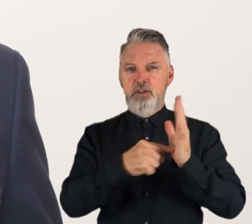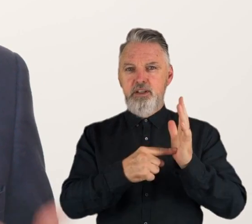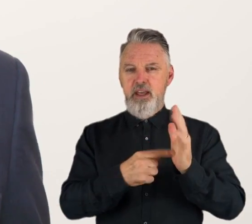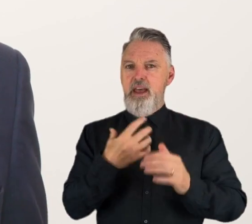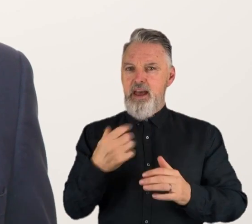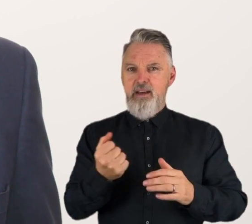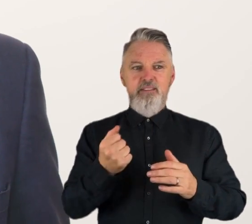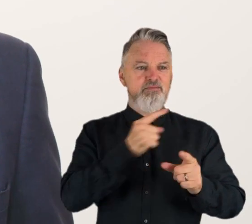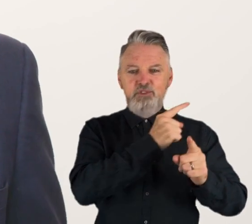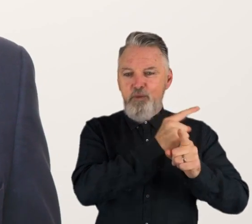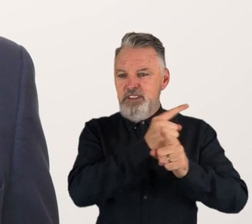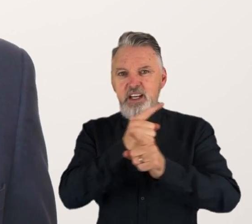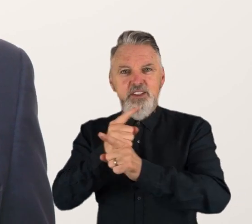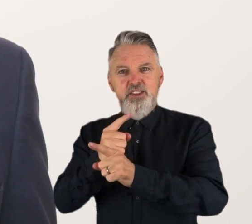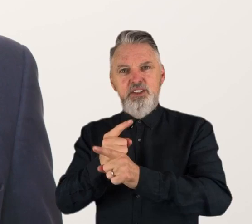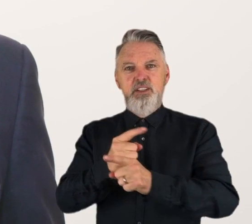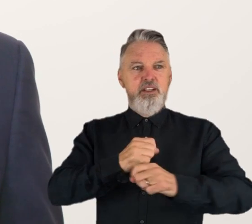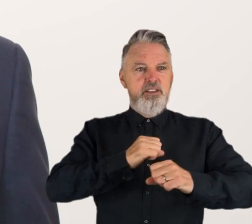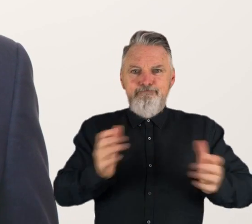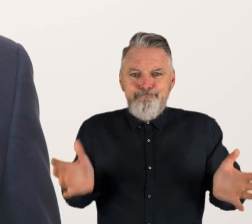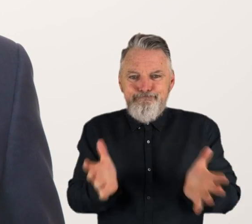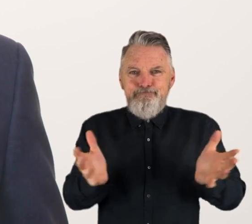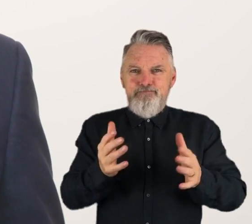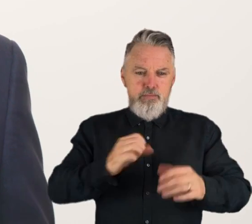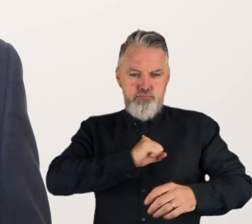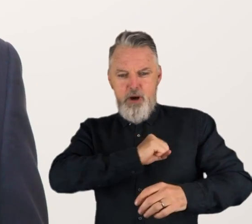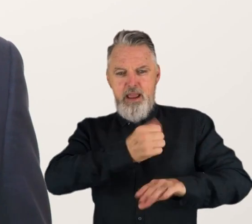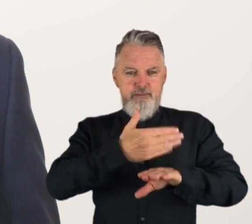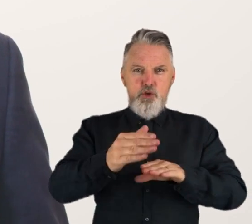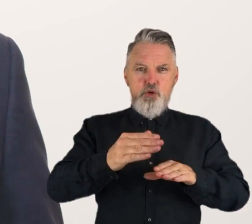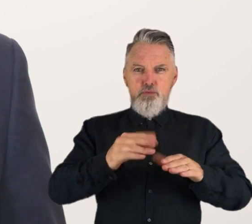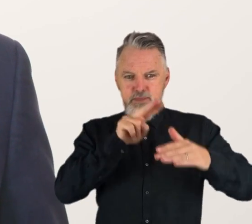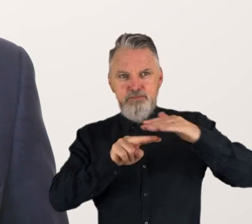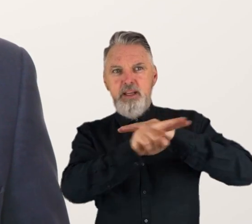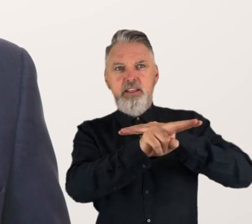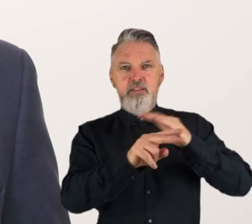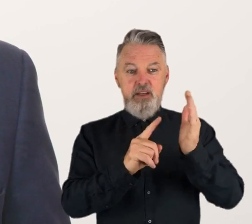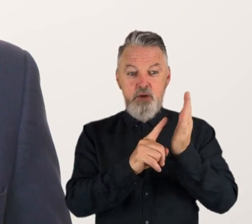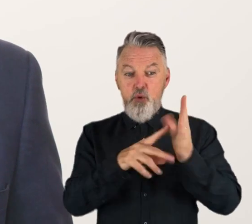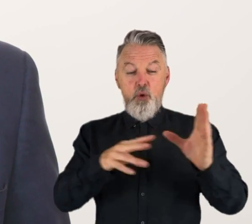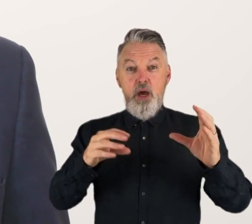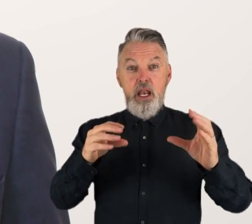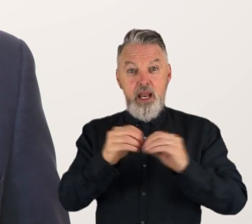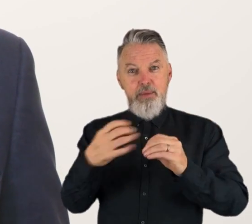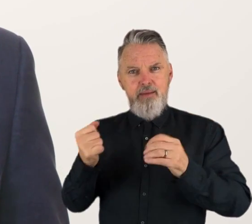conversations that promote brave new perspectives, labs that encourage entrepreneurial experimentation,